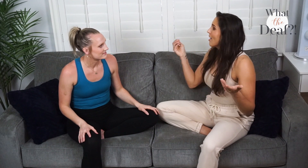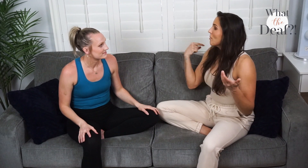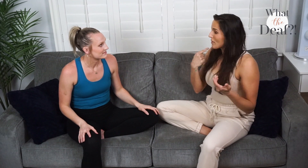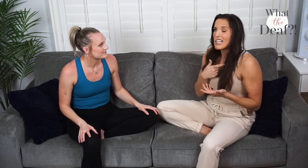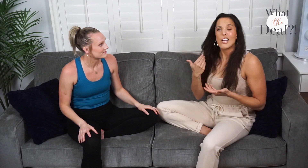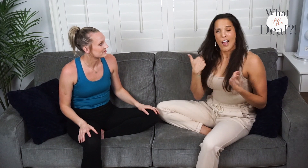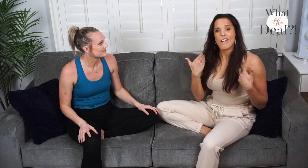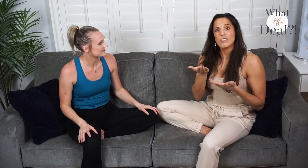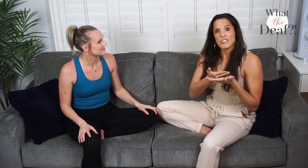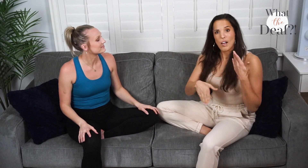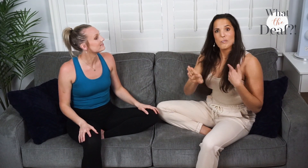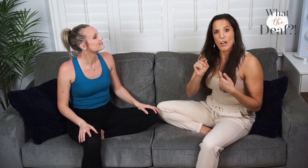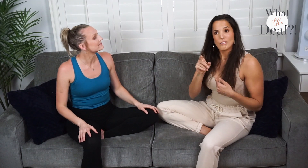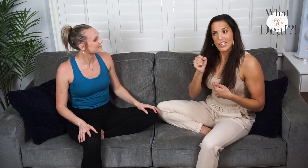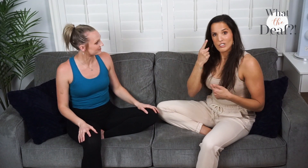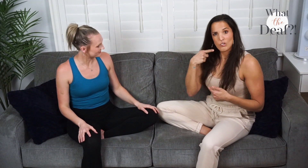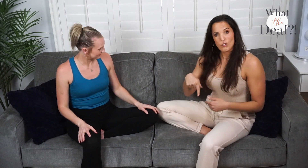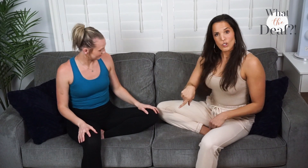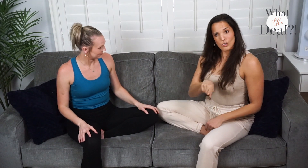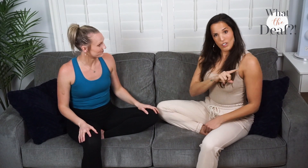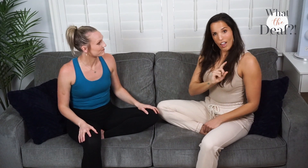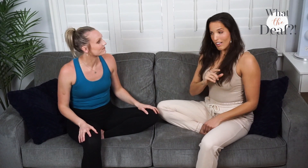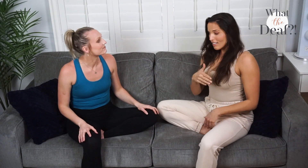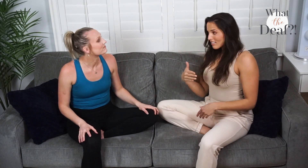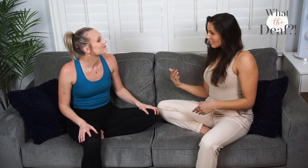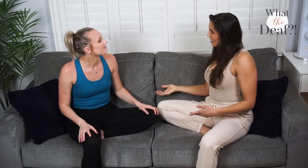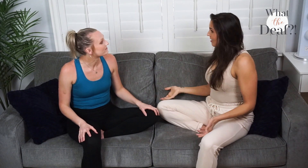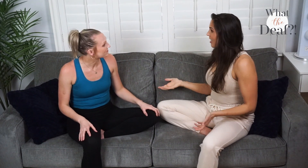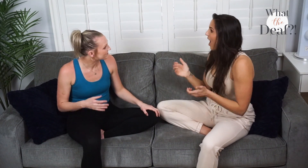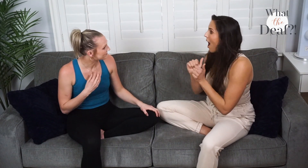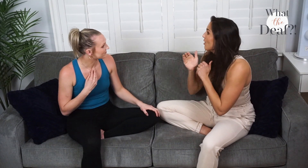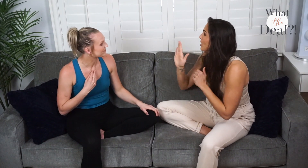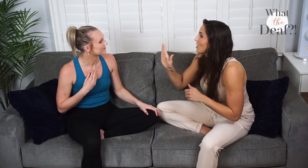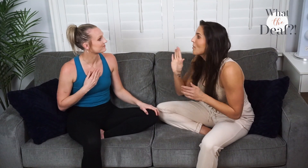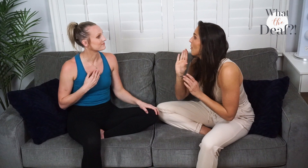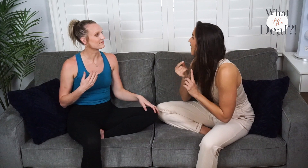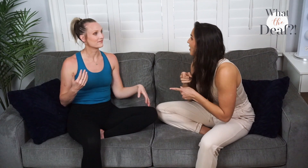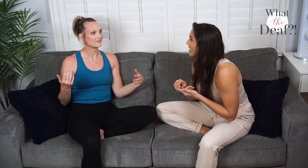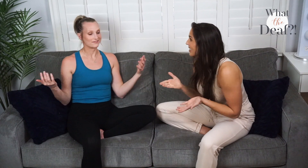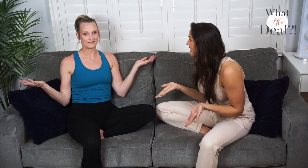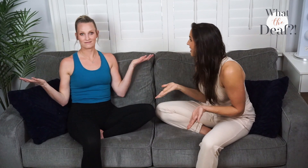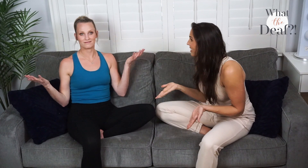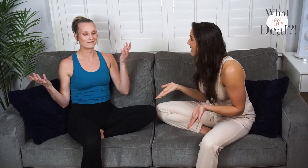and we have some updates for you all. Carly, how’s your boyfriend?